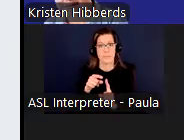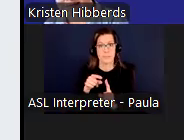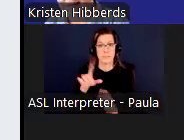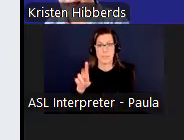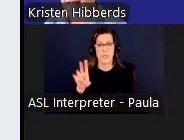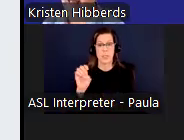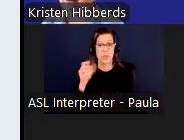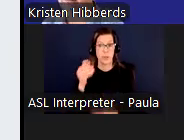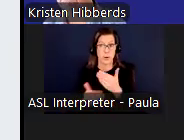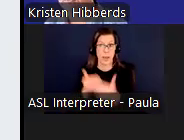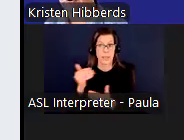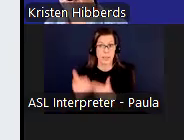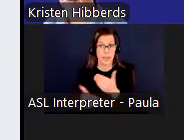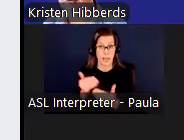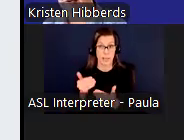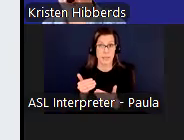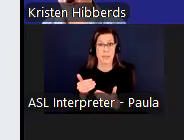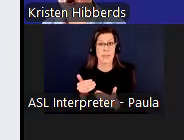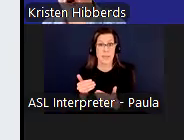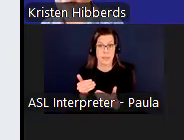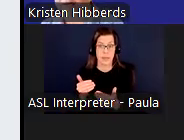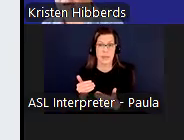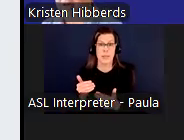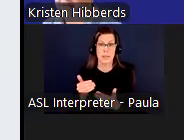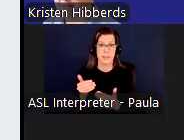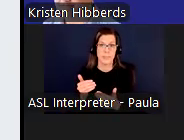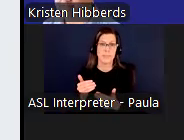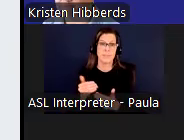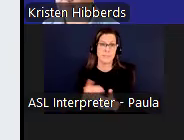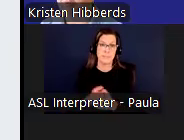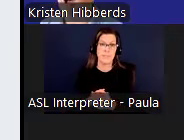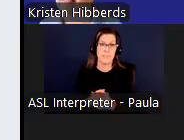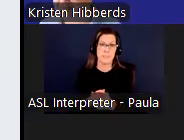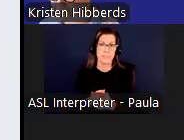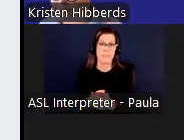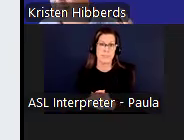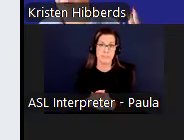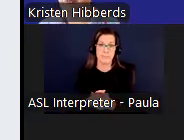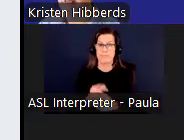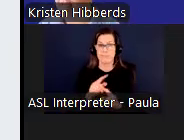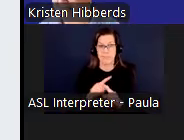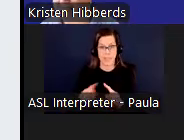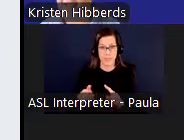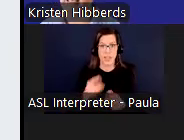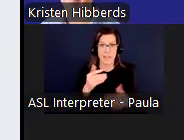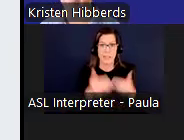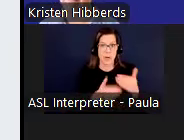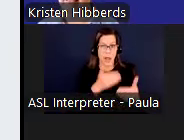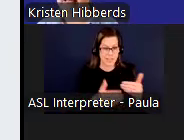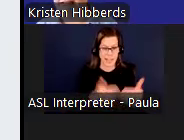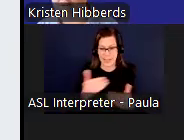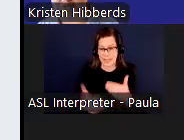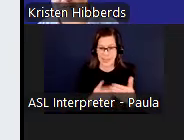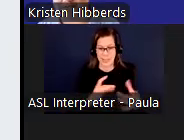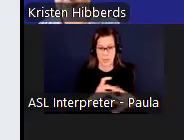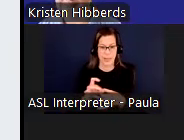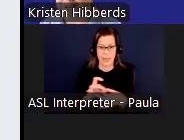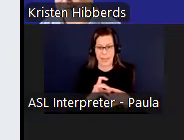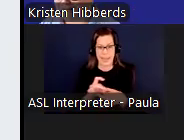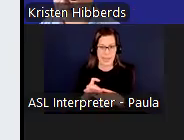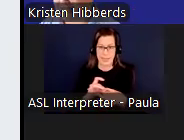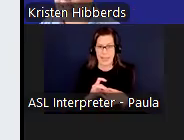there are processes that are related that in which there's discovery.